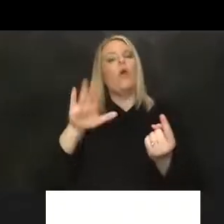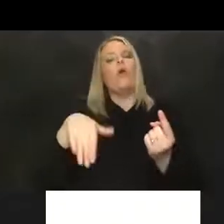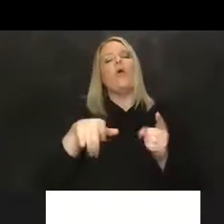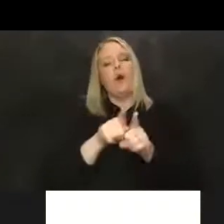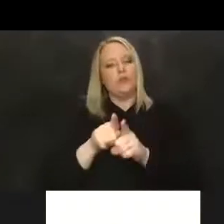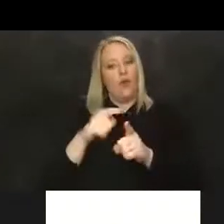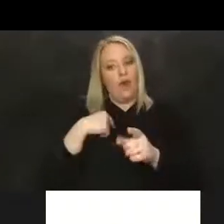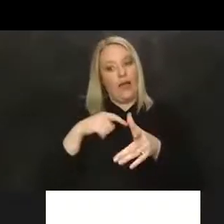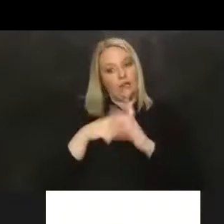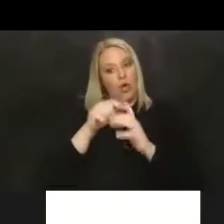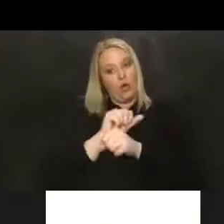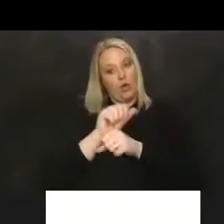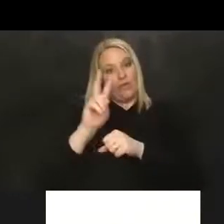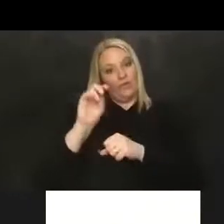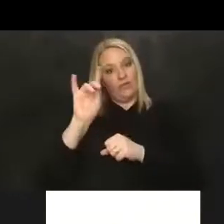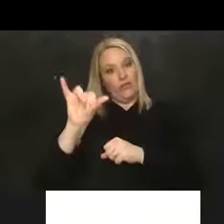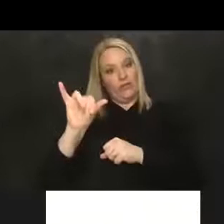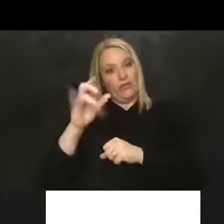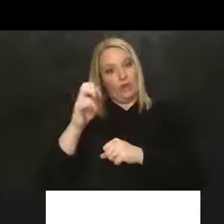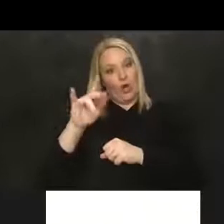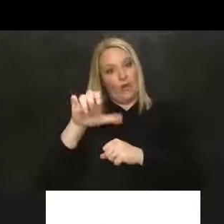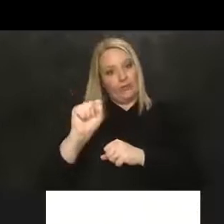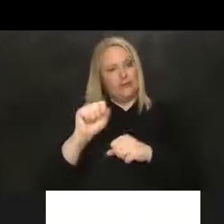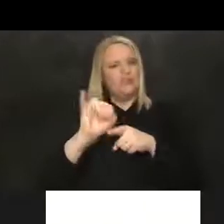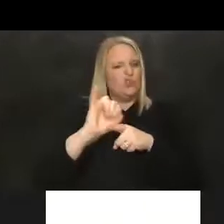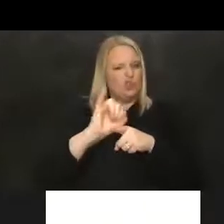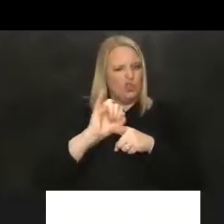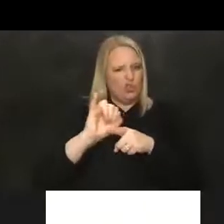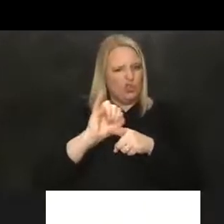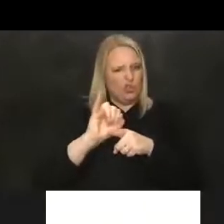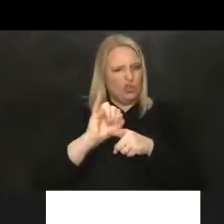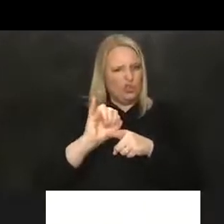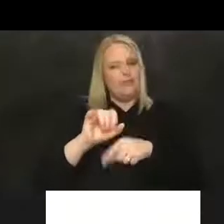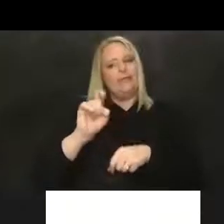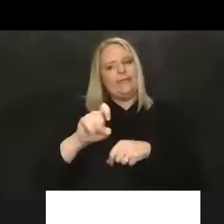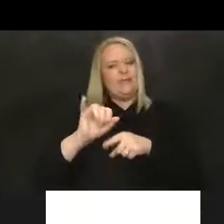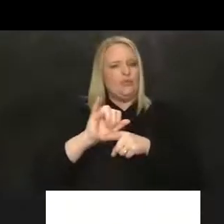started working at Victory Gardens as an intern, we needed an internship to, you know, fulfill some